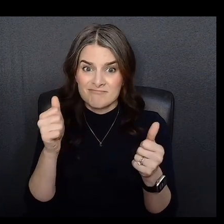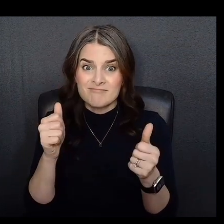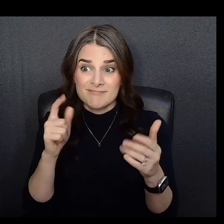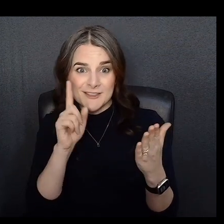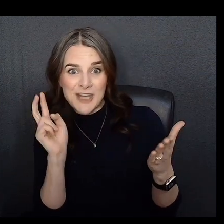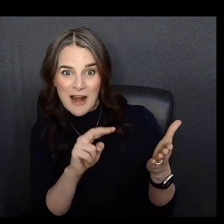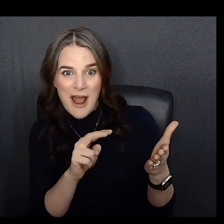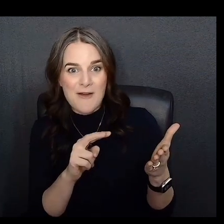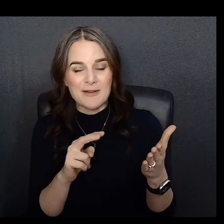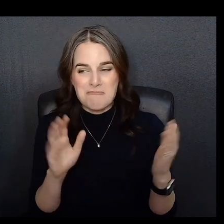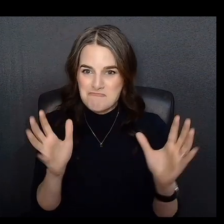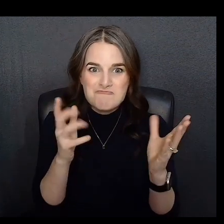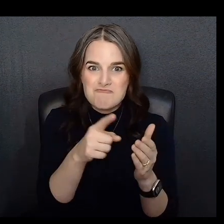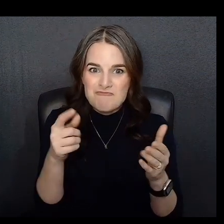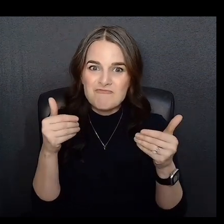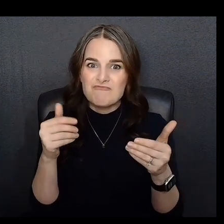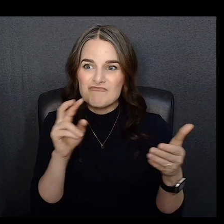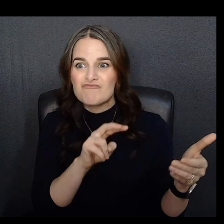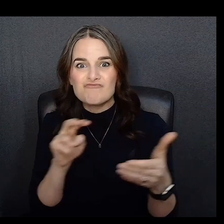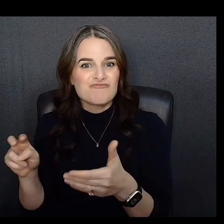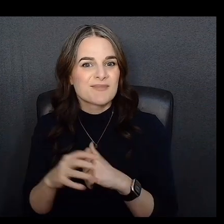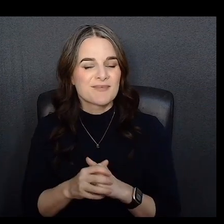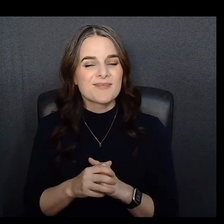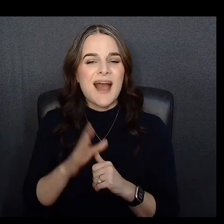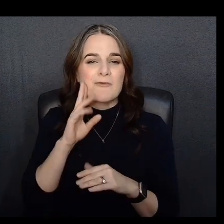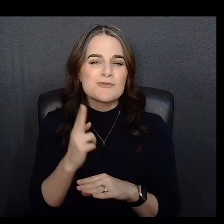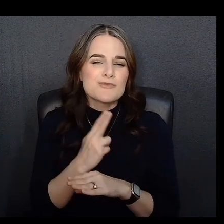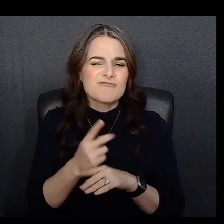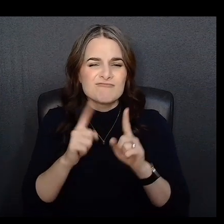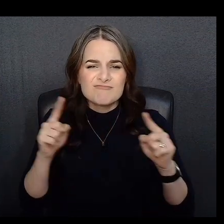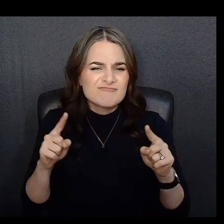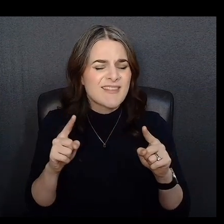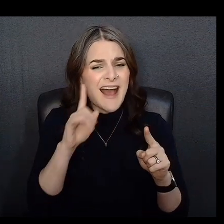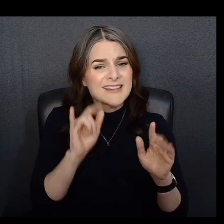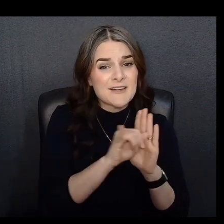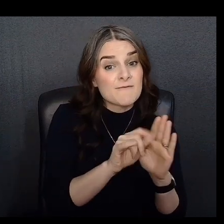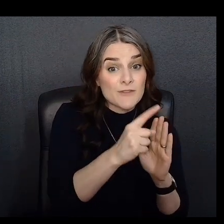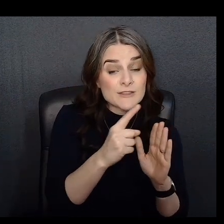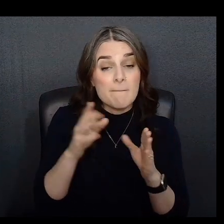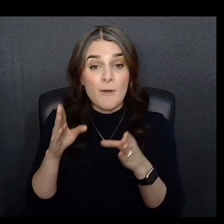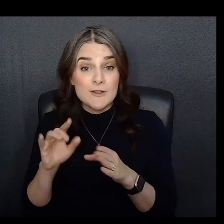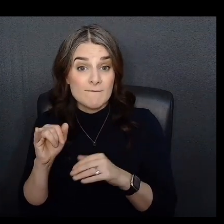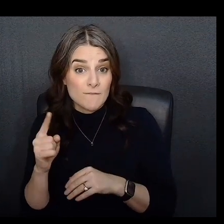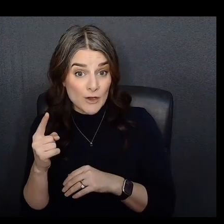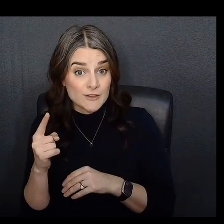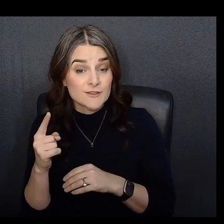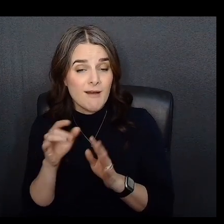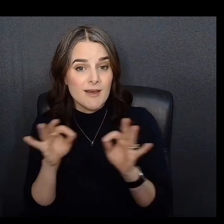I'm also going to use a variety of identity first and person first language, and I do that to accommodate both preferences.